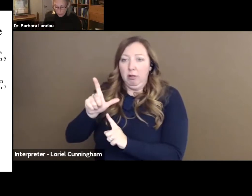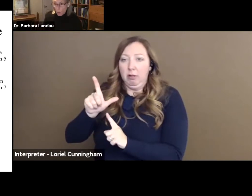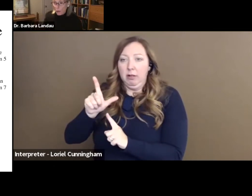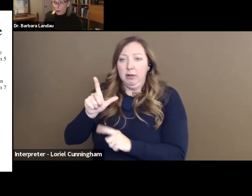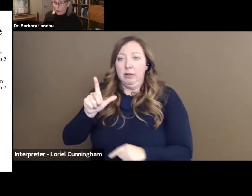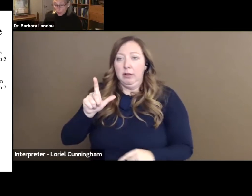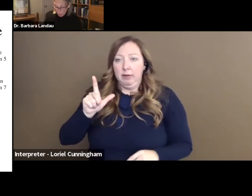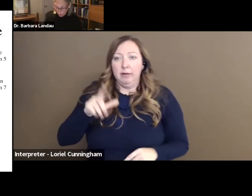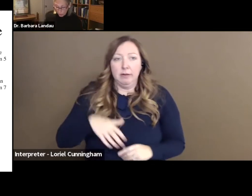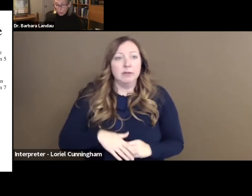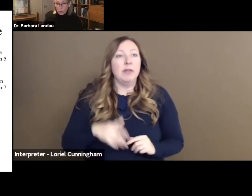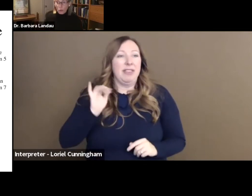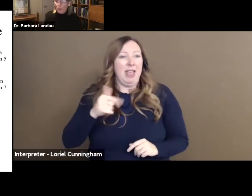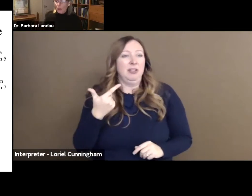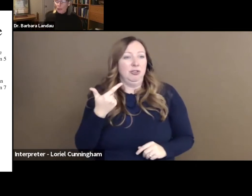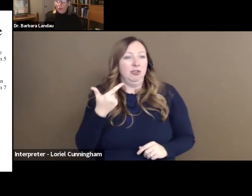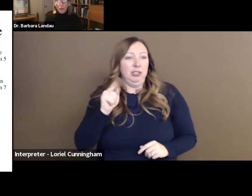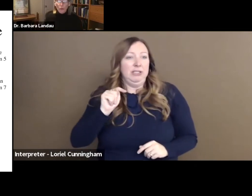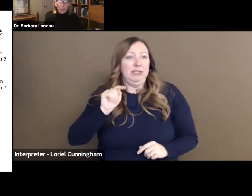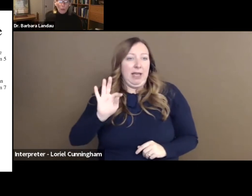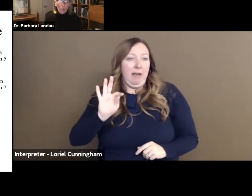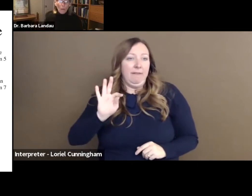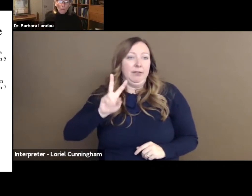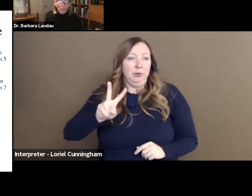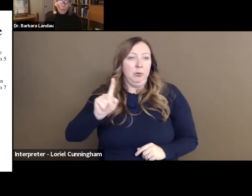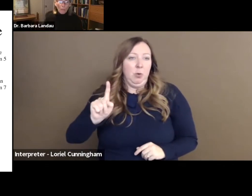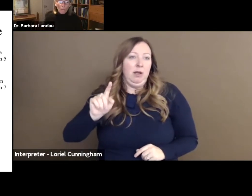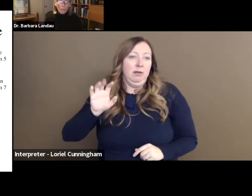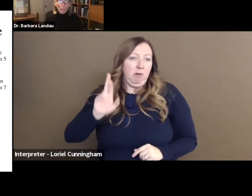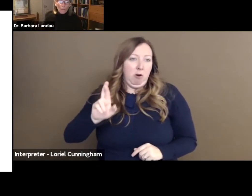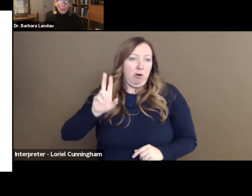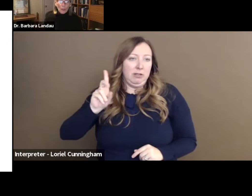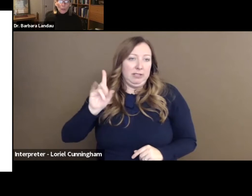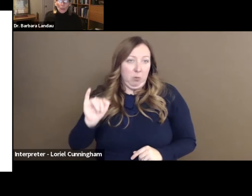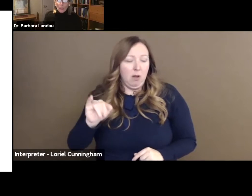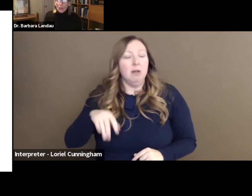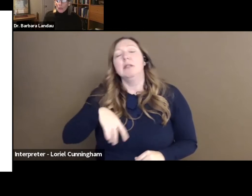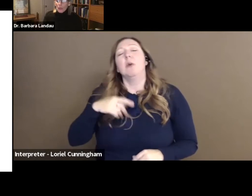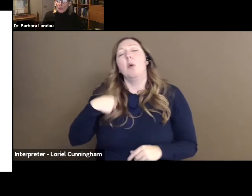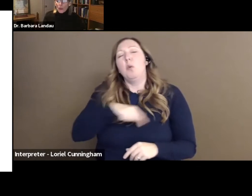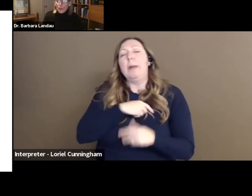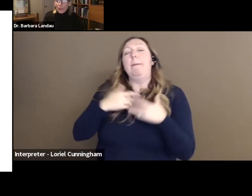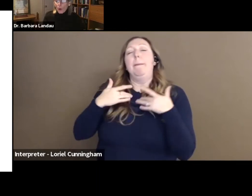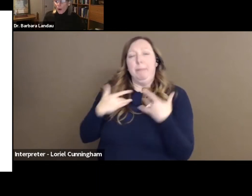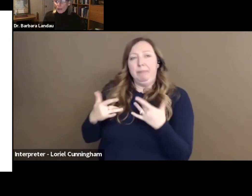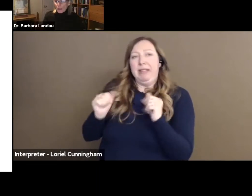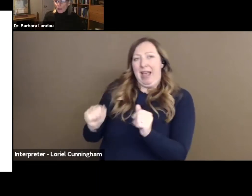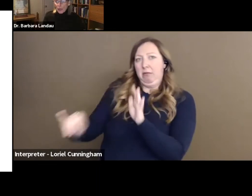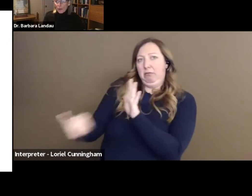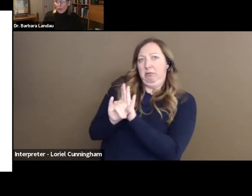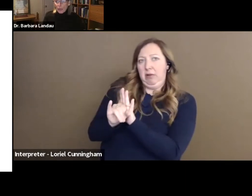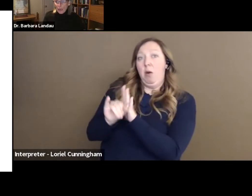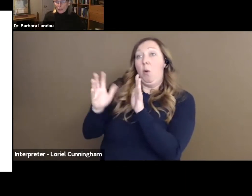why they're causing this very unusual cognitive profile